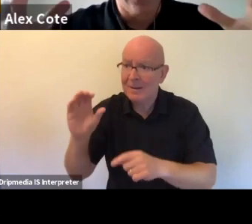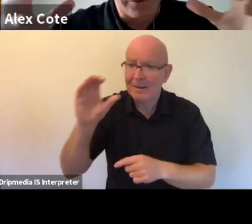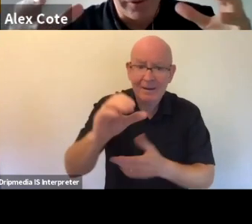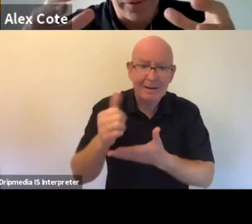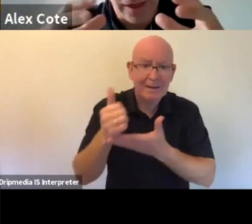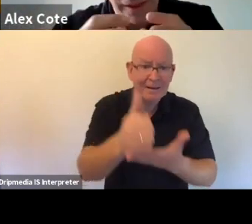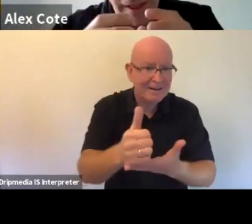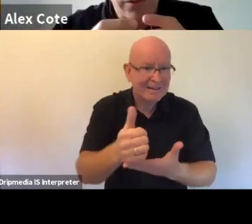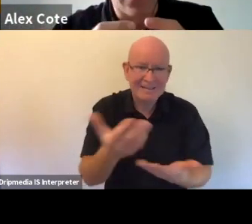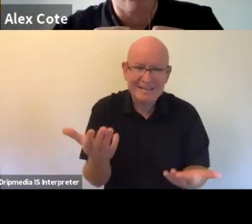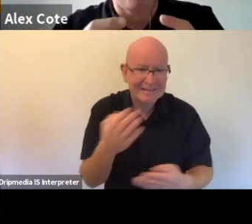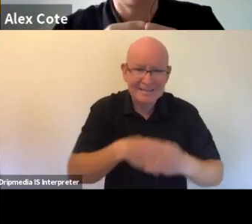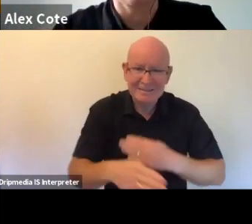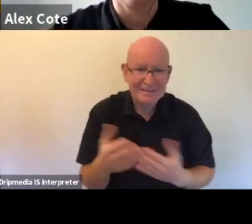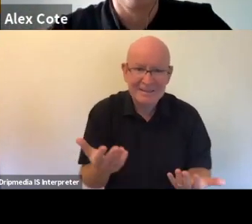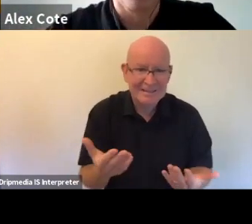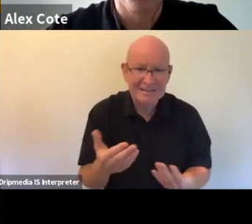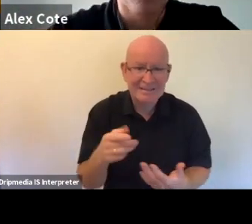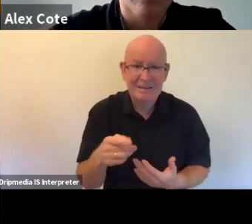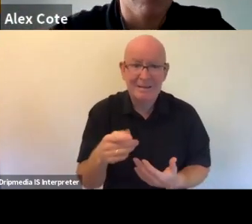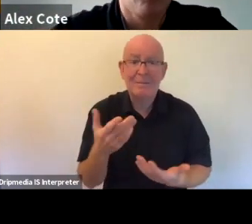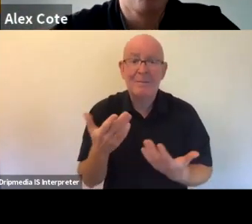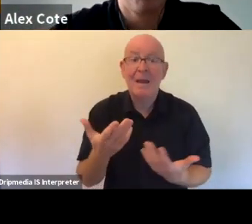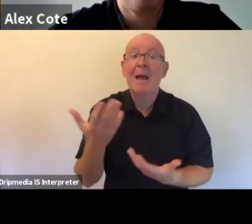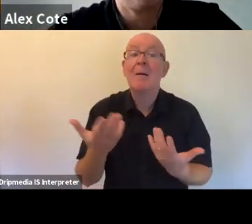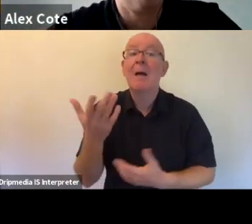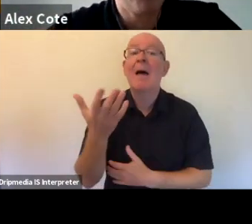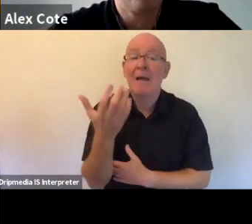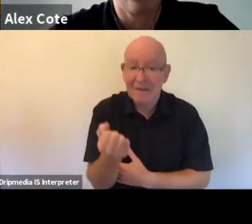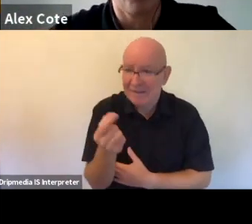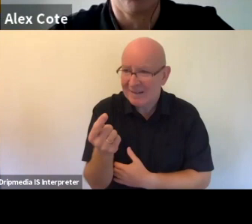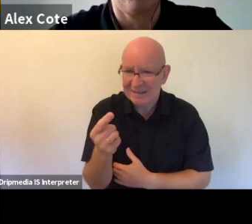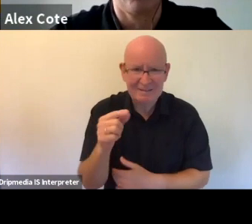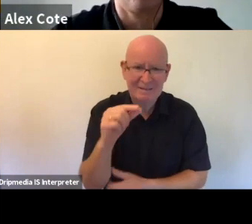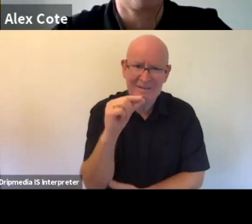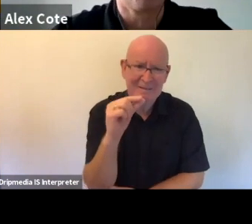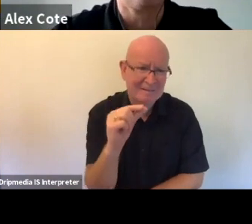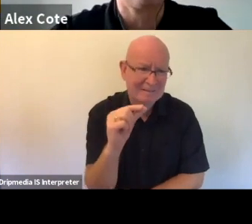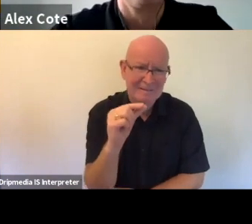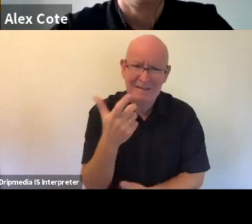So with a very narrow focus. Which basically, limits the responsiveness in the crisis